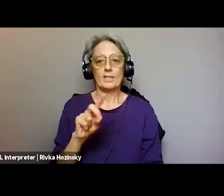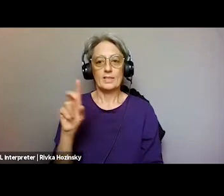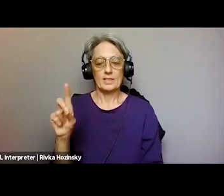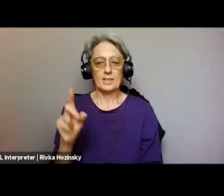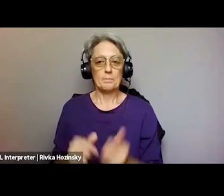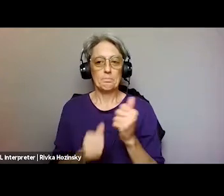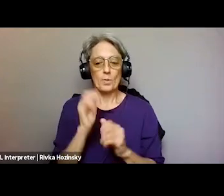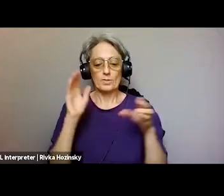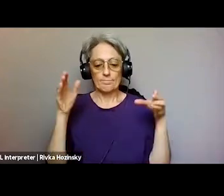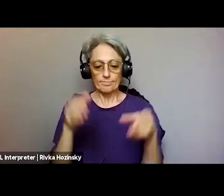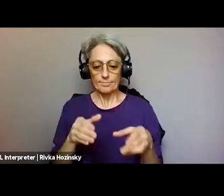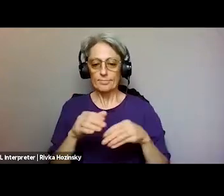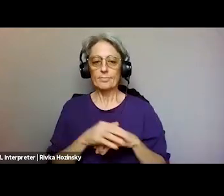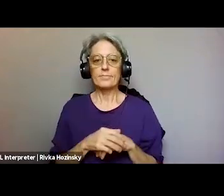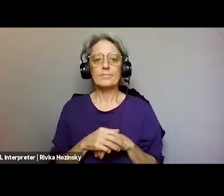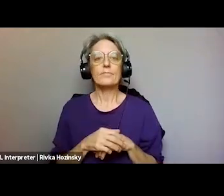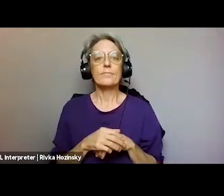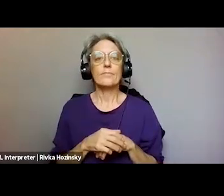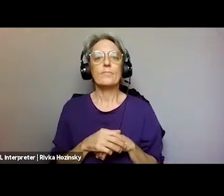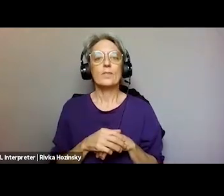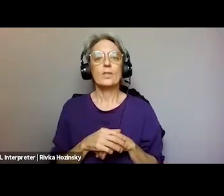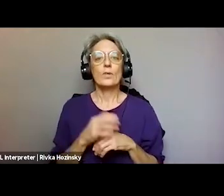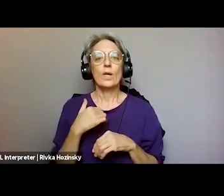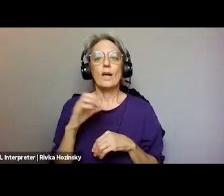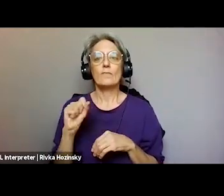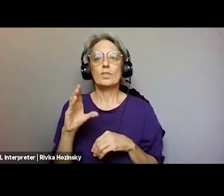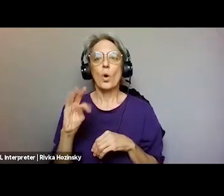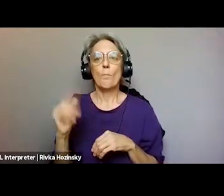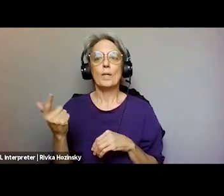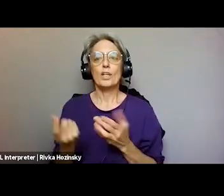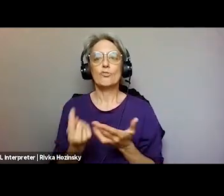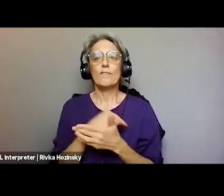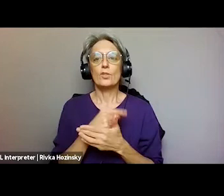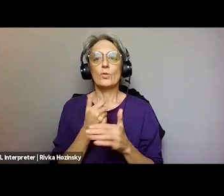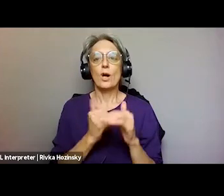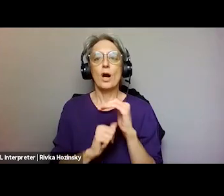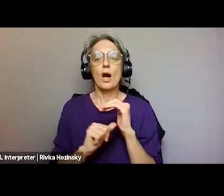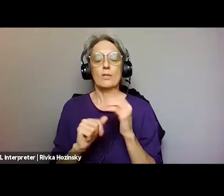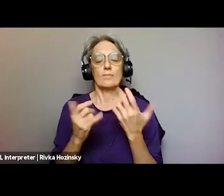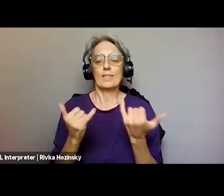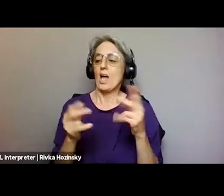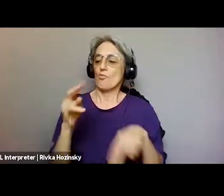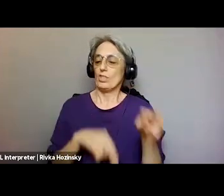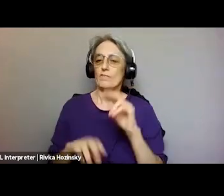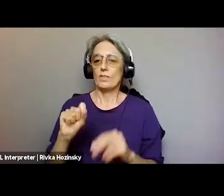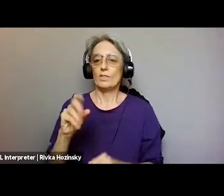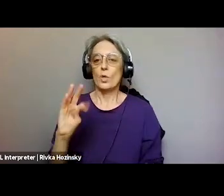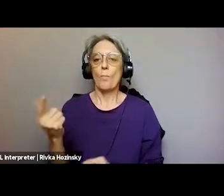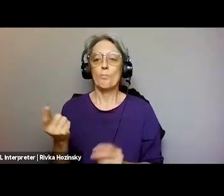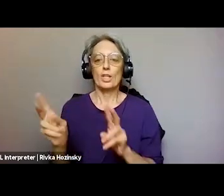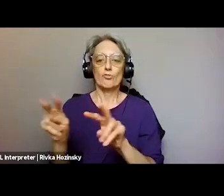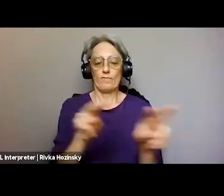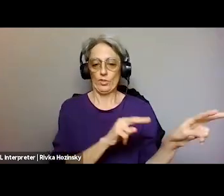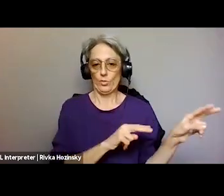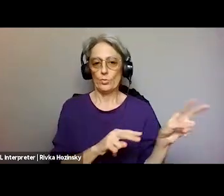So we have a scoping review under review looking at the state of the literature of prenatal care